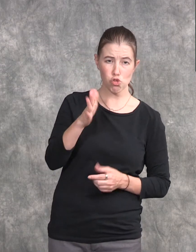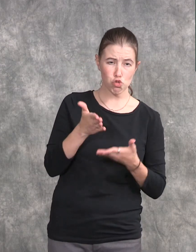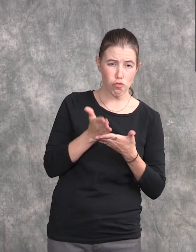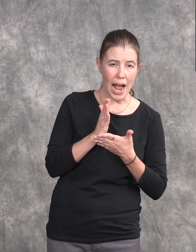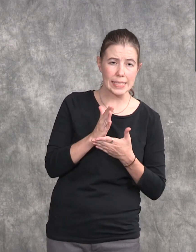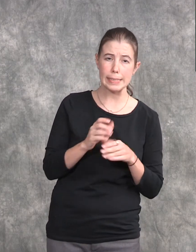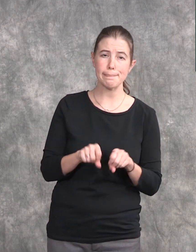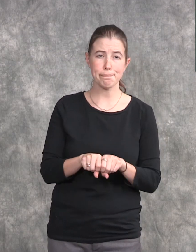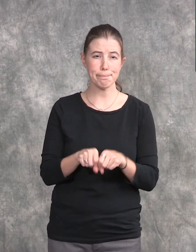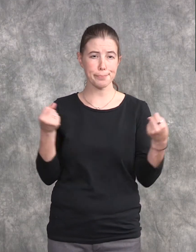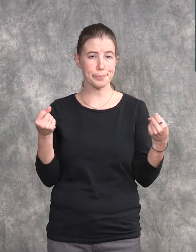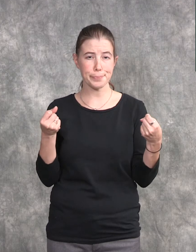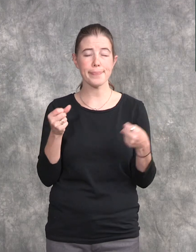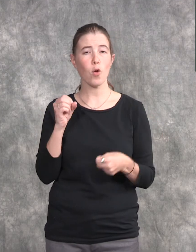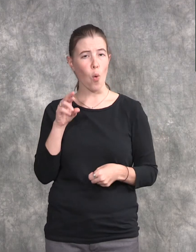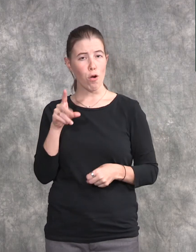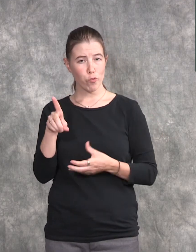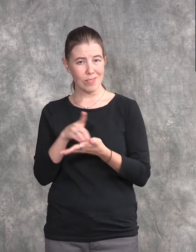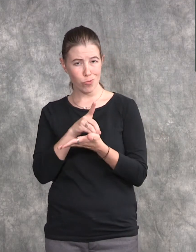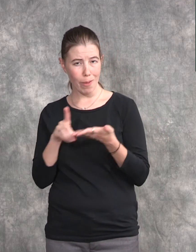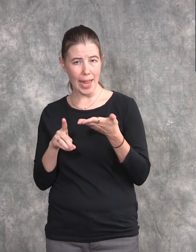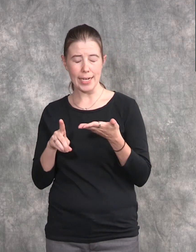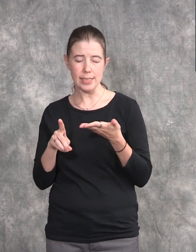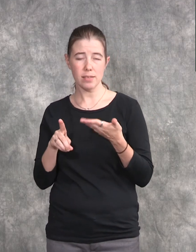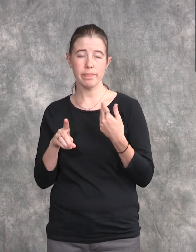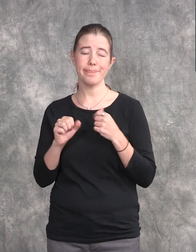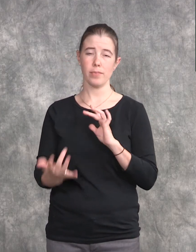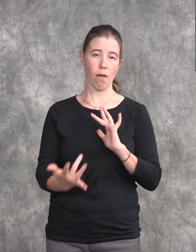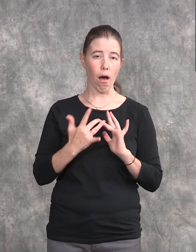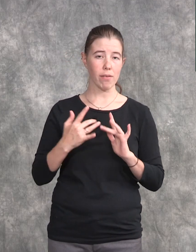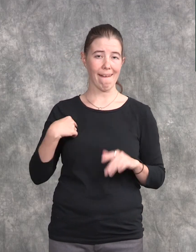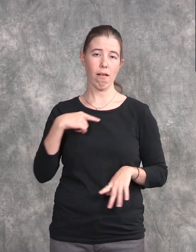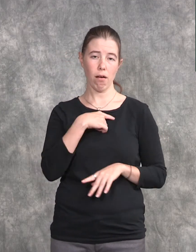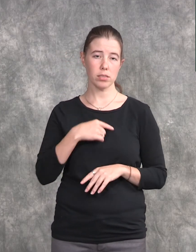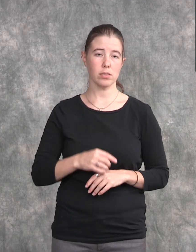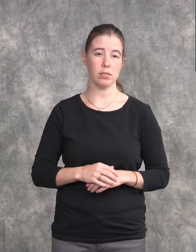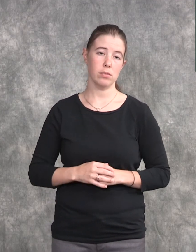If you feel your rights have been violated or you've been discriminated against, contact us.